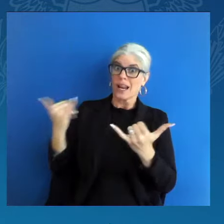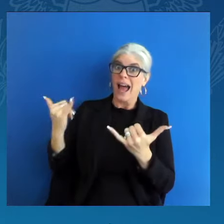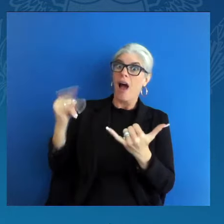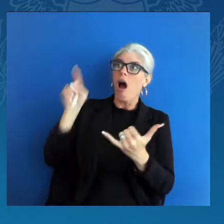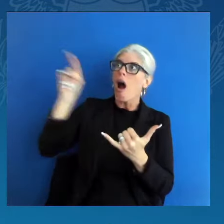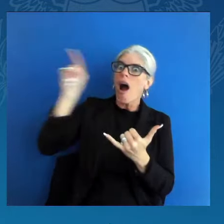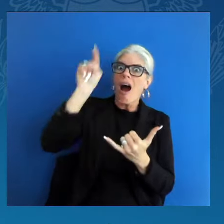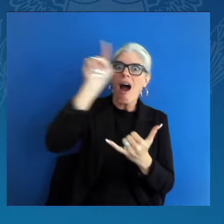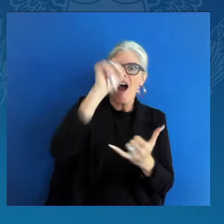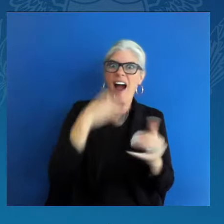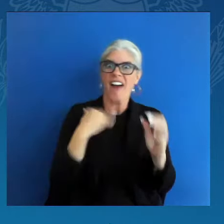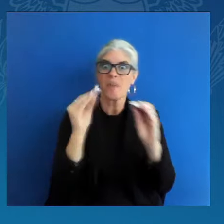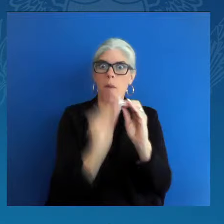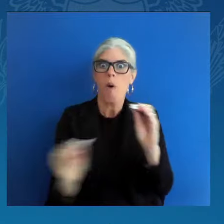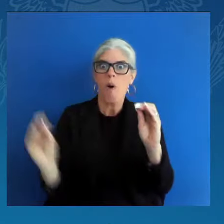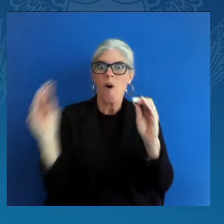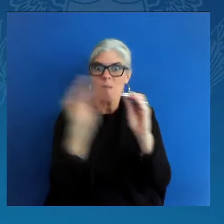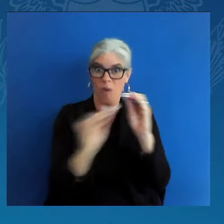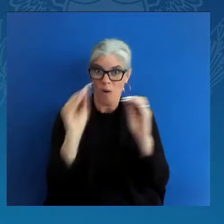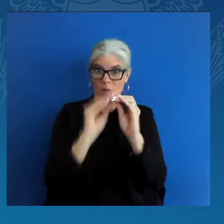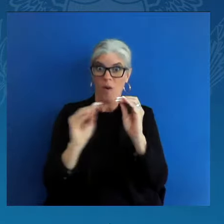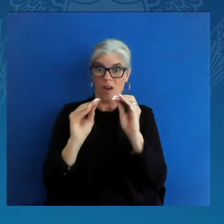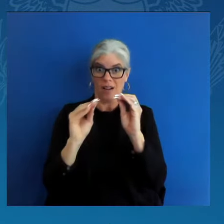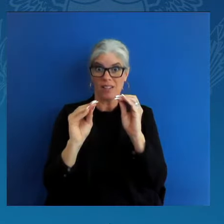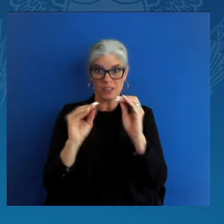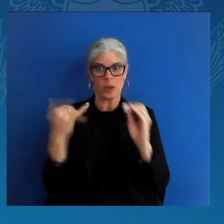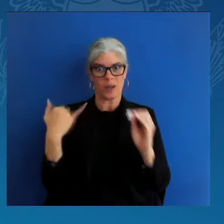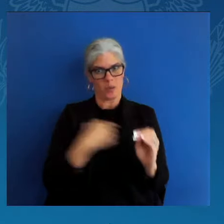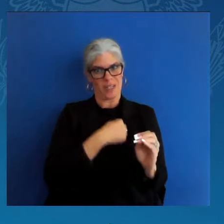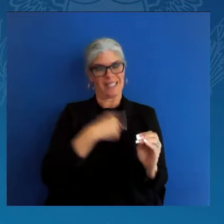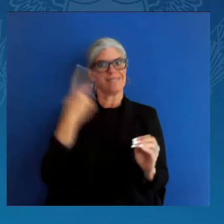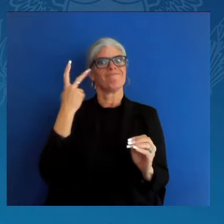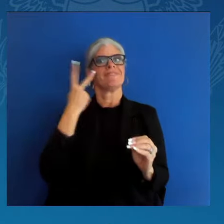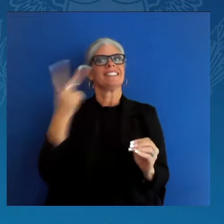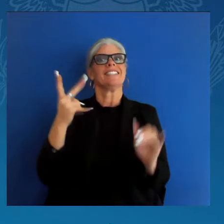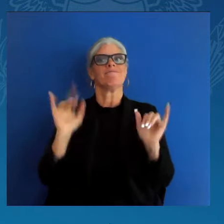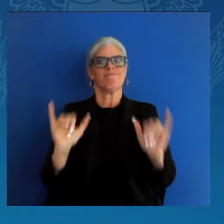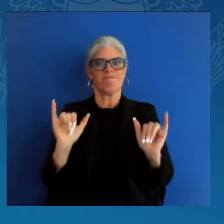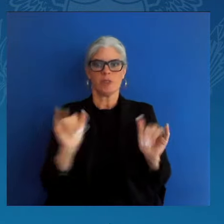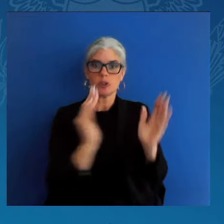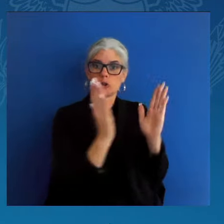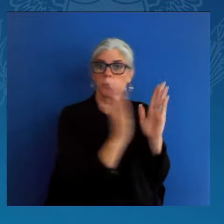of smaller, resilient, lower cost satellites. Some launch almost weekly,